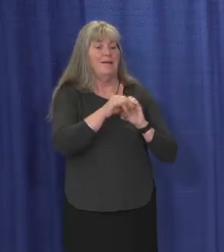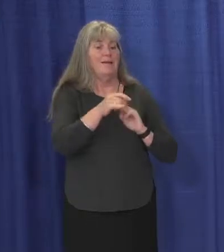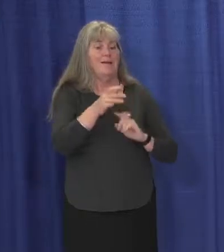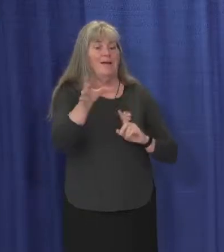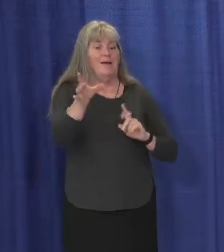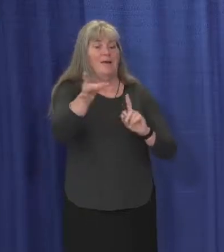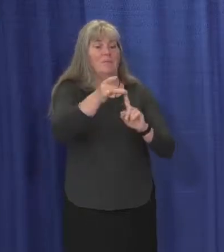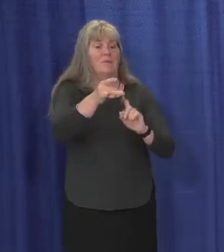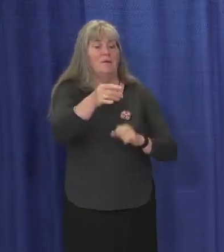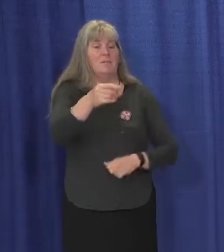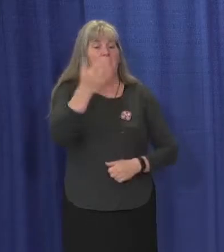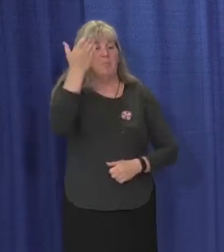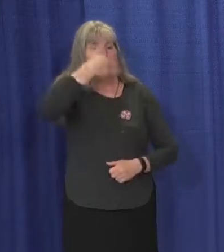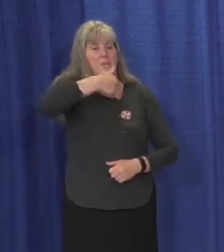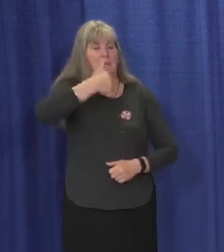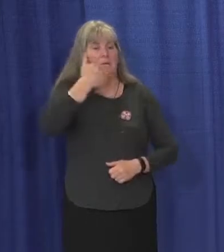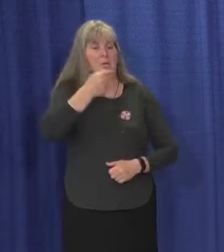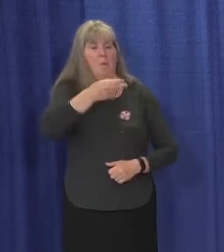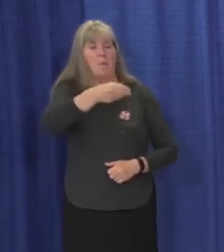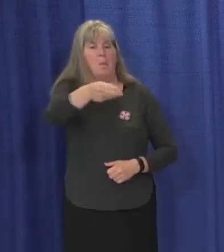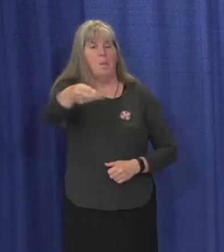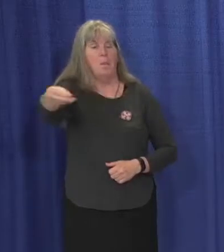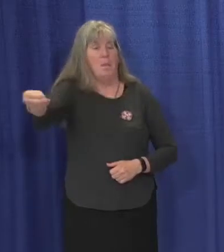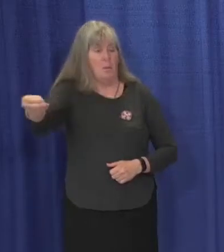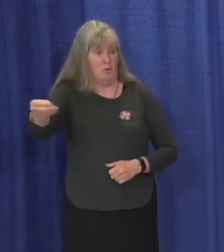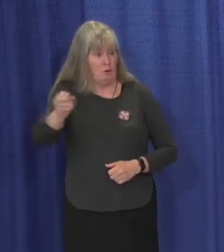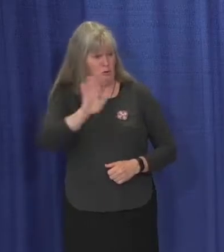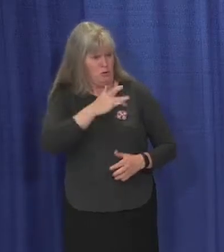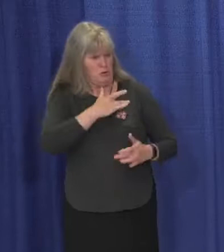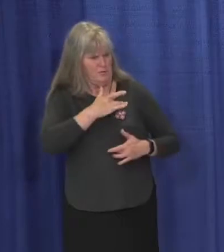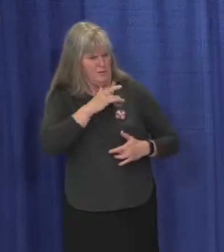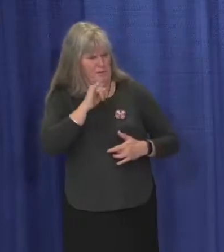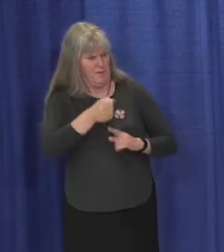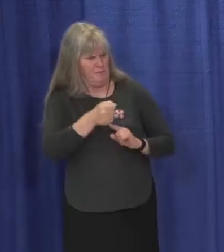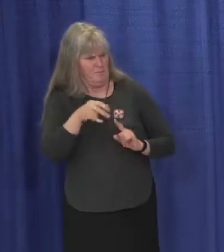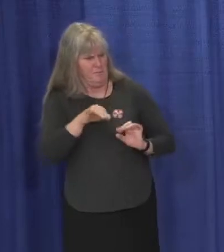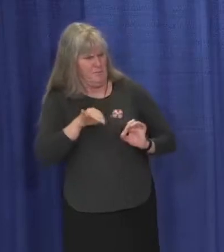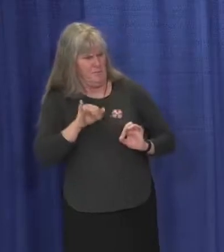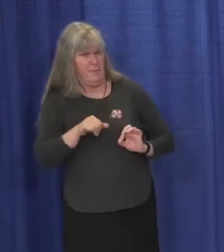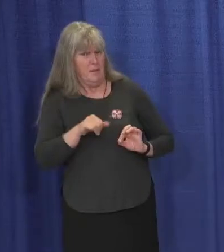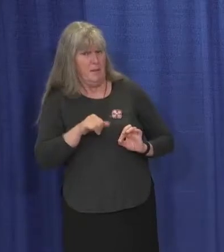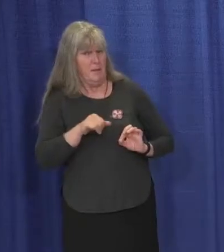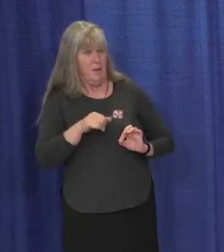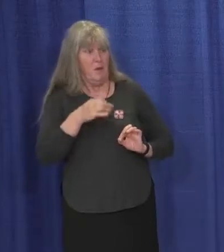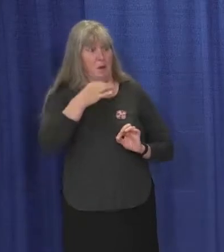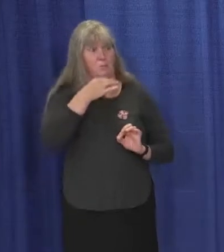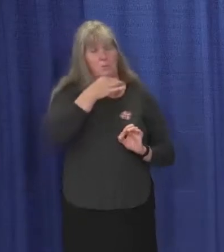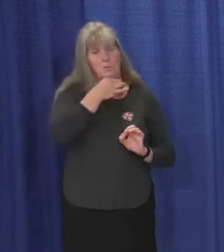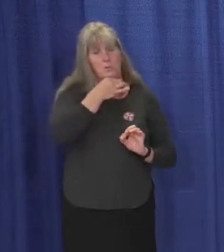infecting other people? Would it be a possibility at